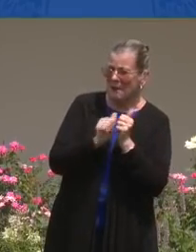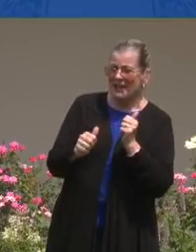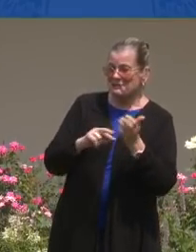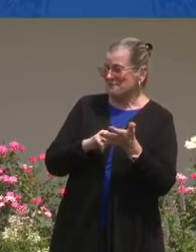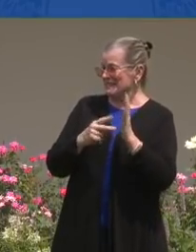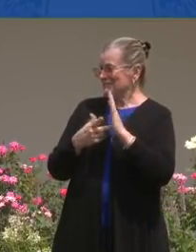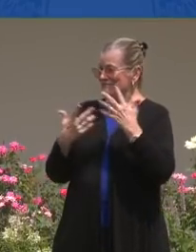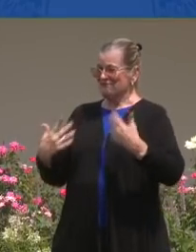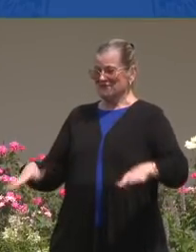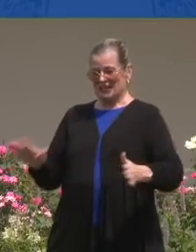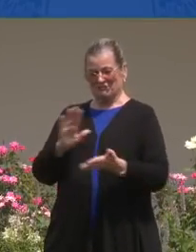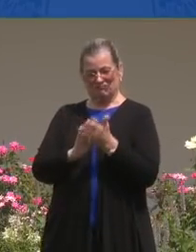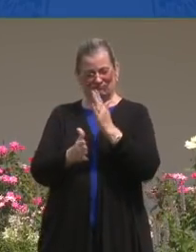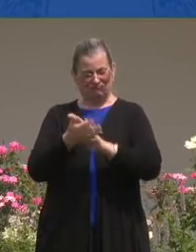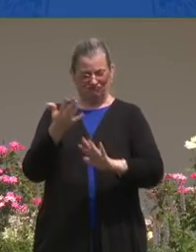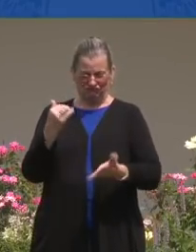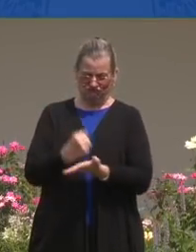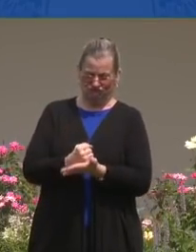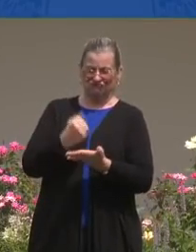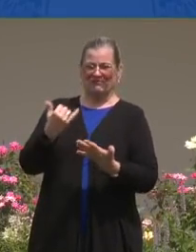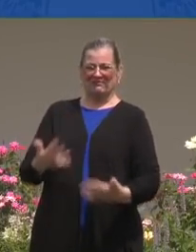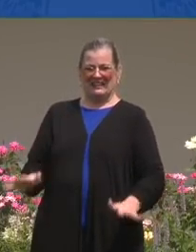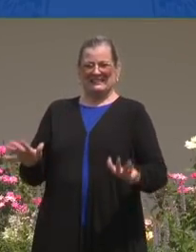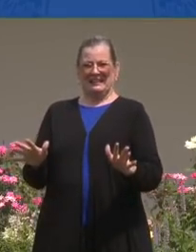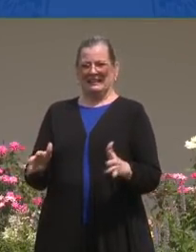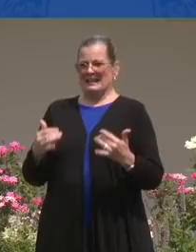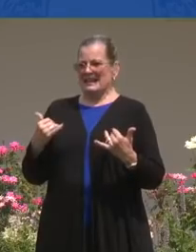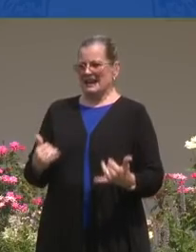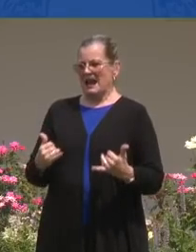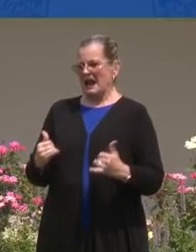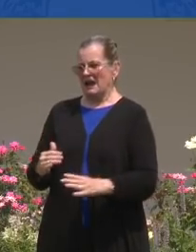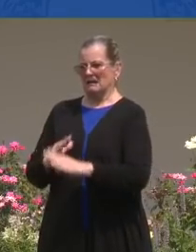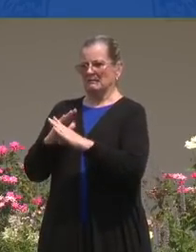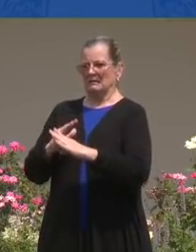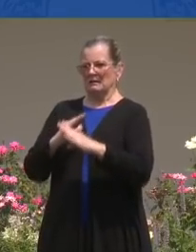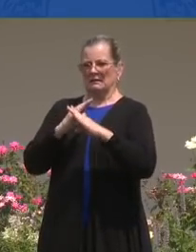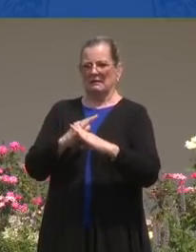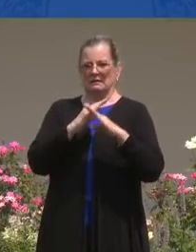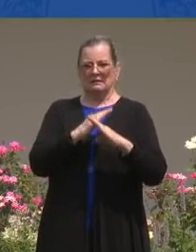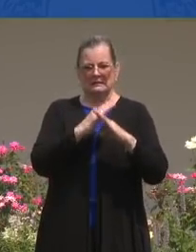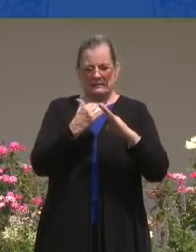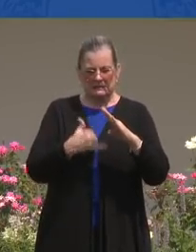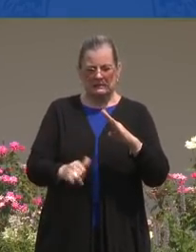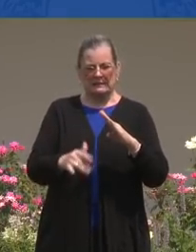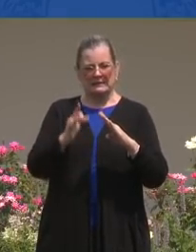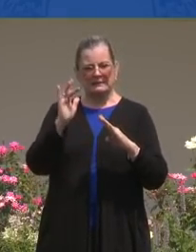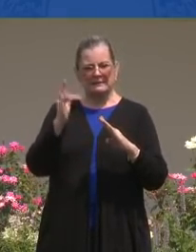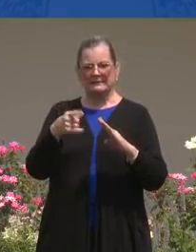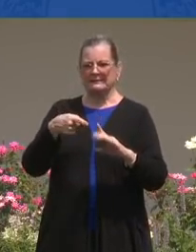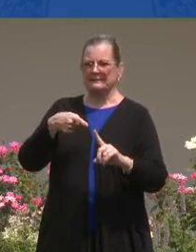still face barriers to freedom and equality. But thanks to this movement that spans all races,